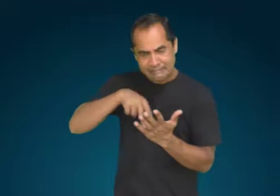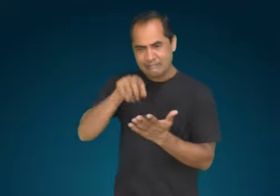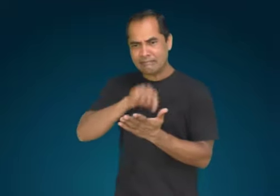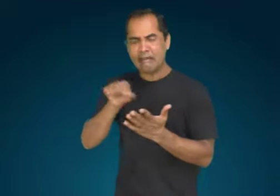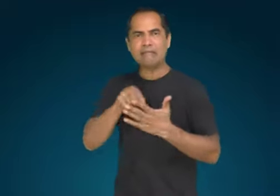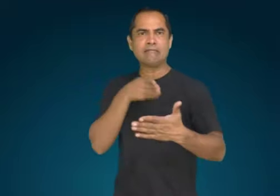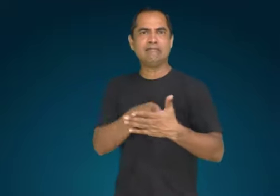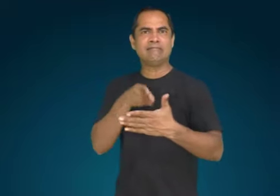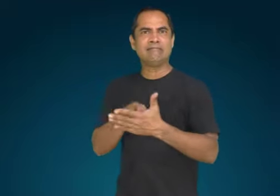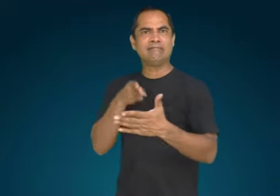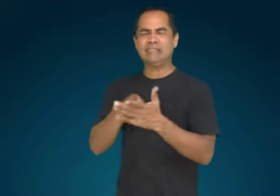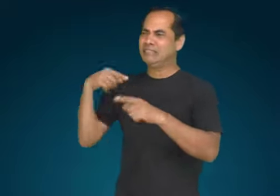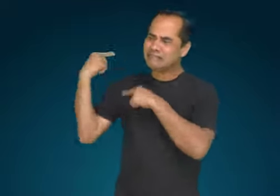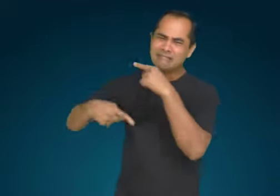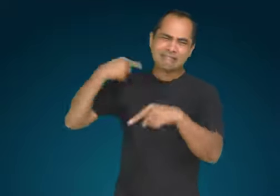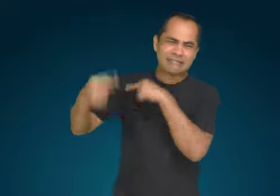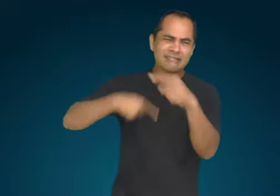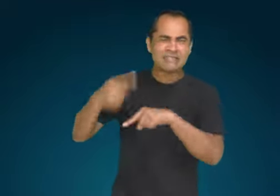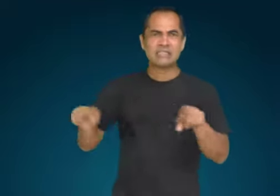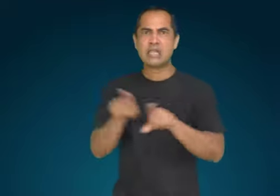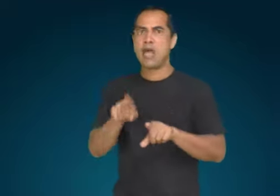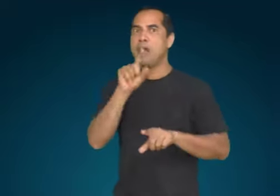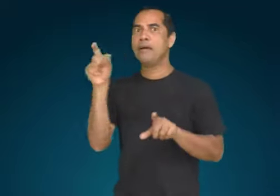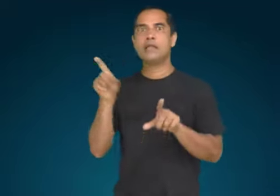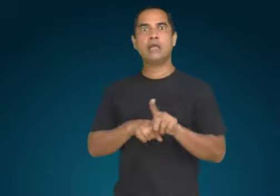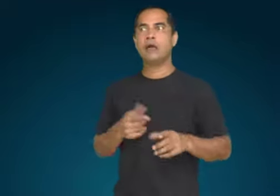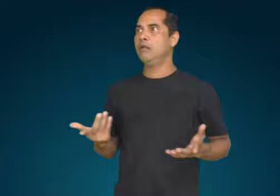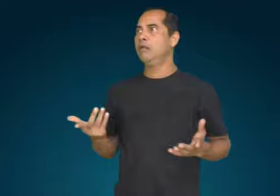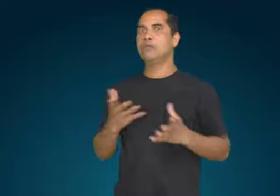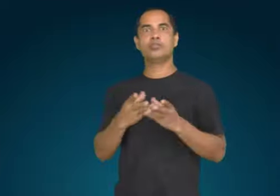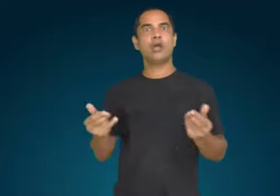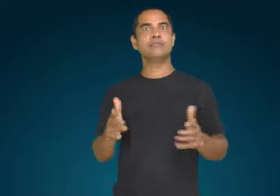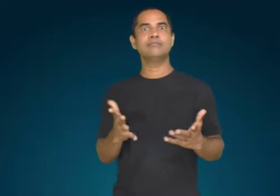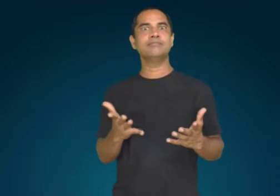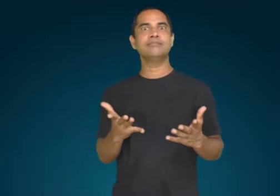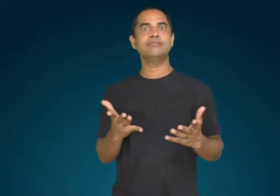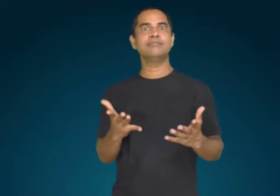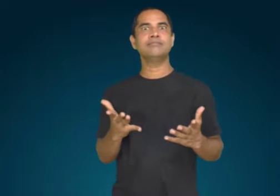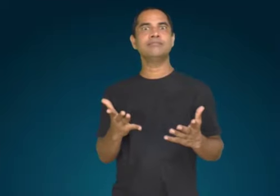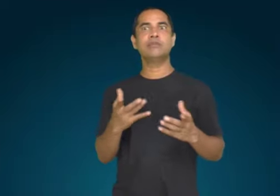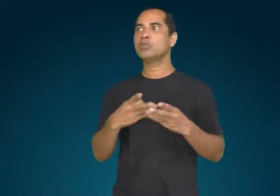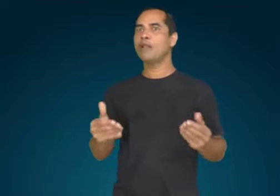and use sign language while growing up as a result a few deaf children acquire adequate reading writing skills while most others do not